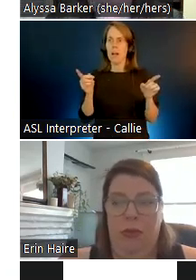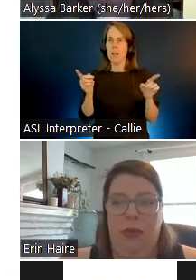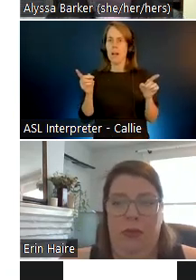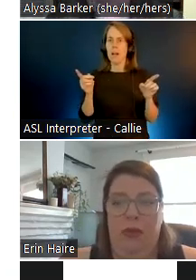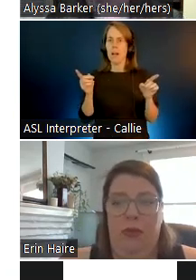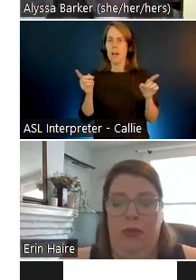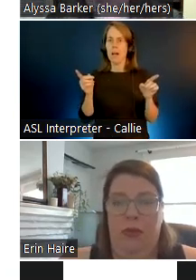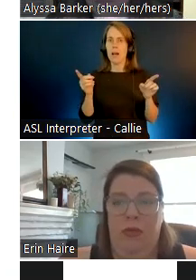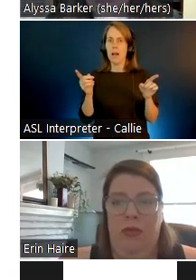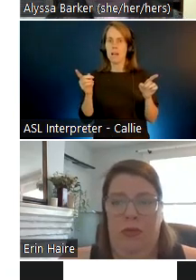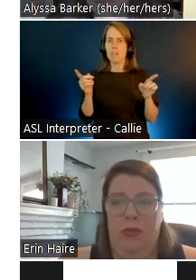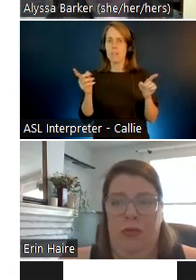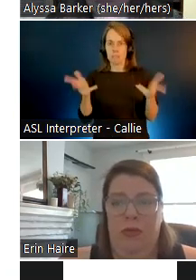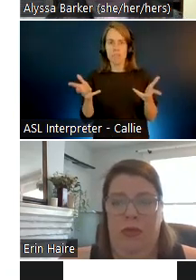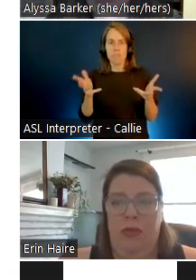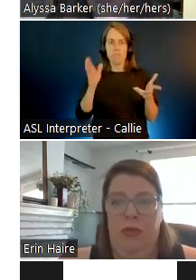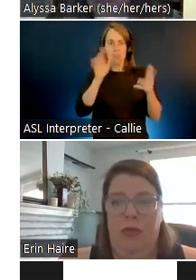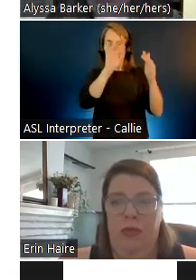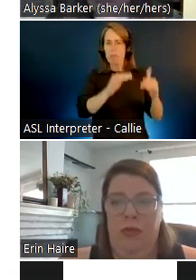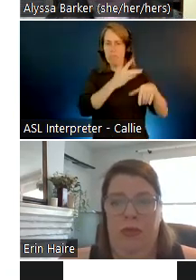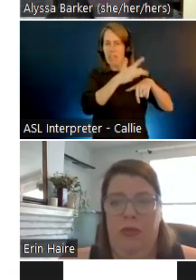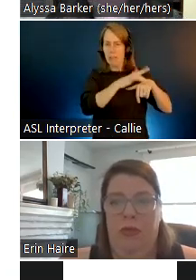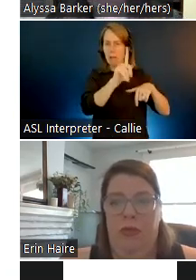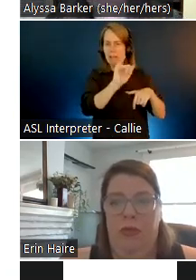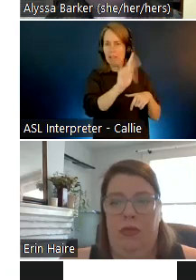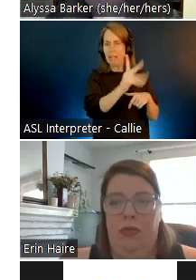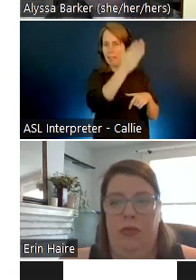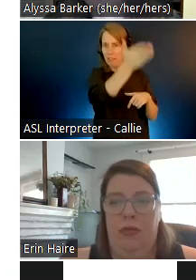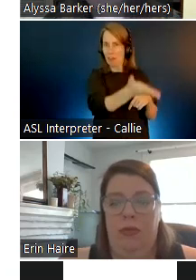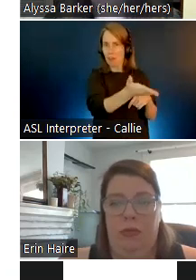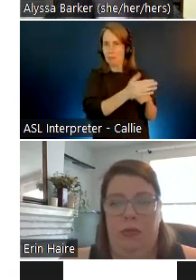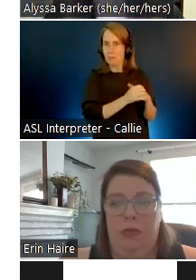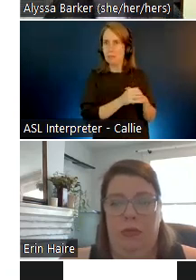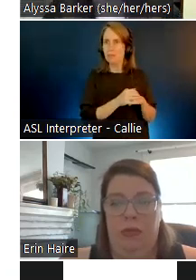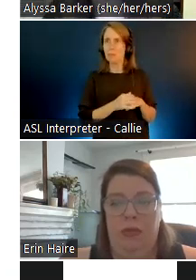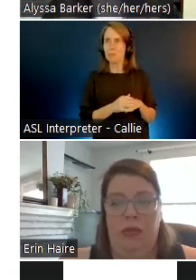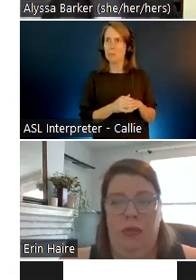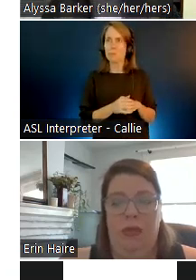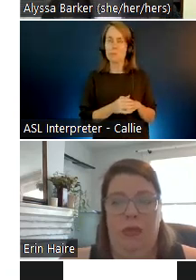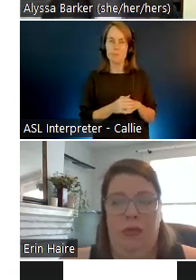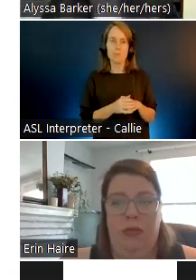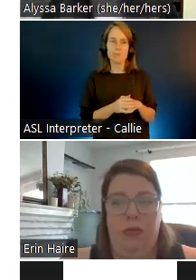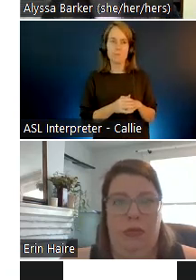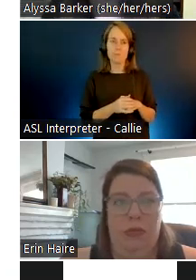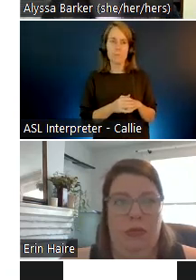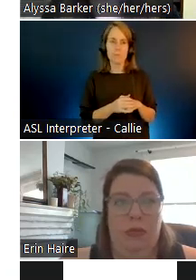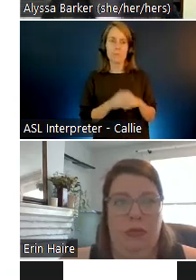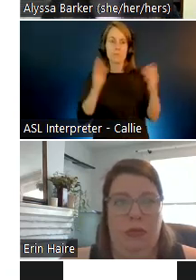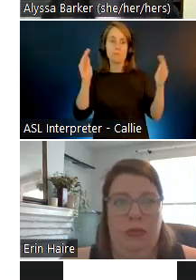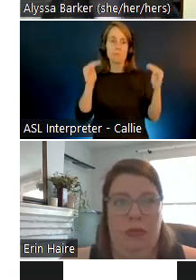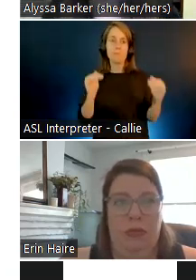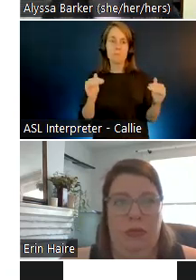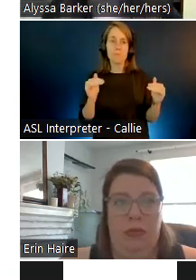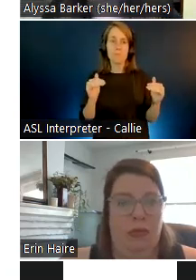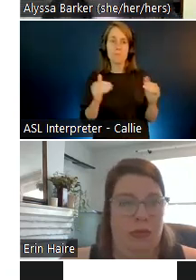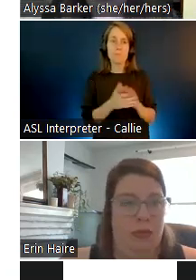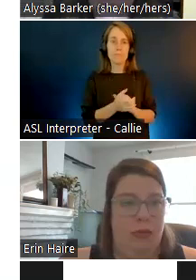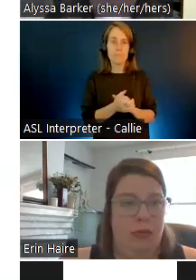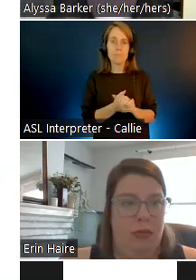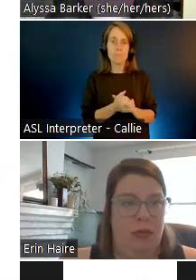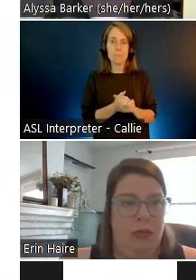next slide please